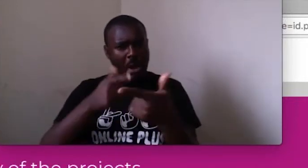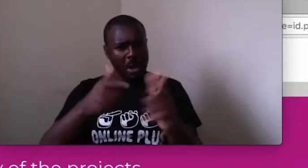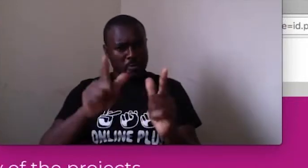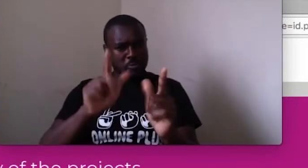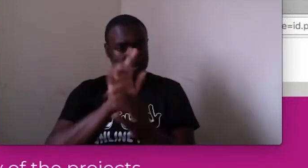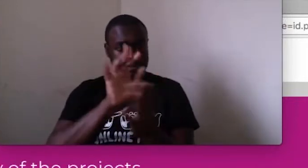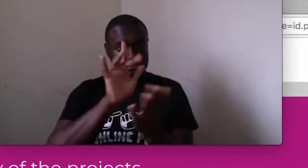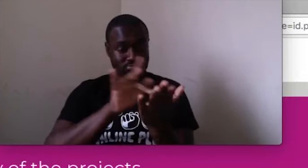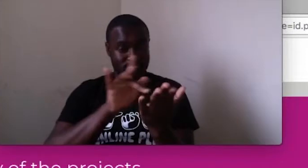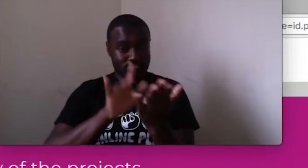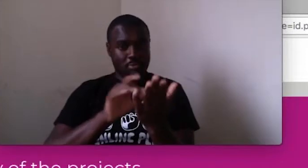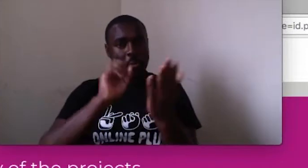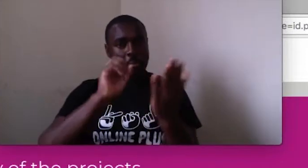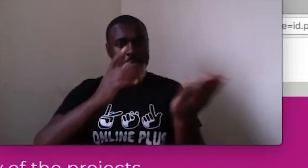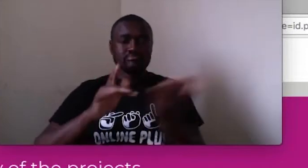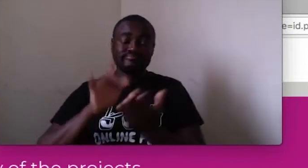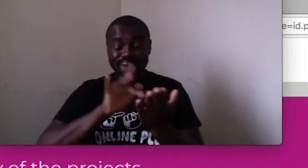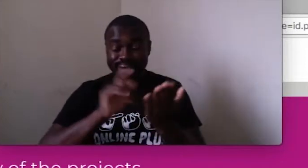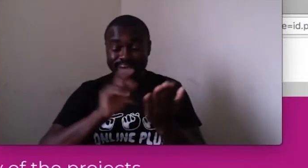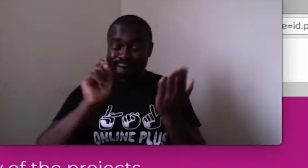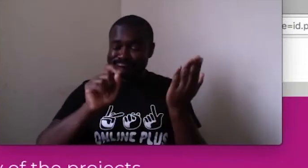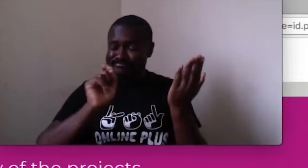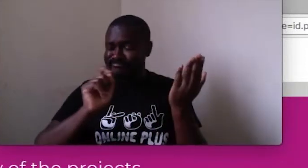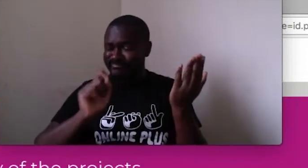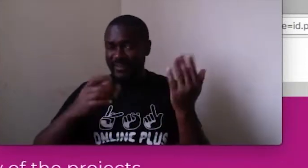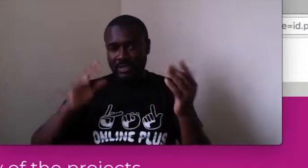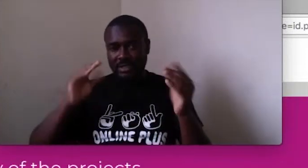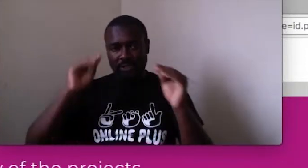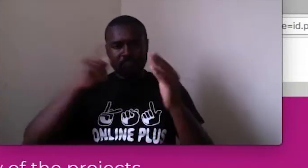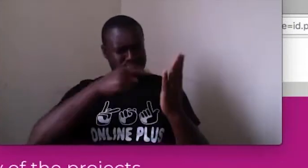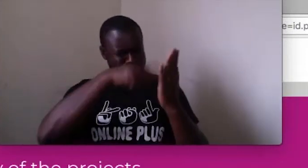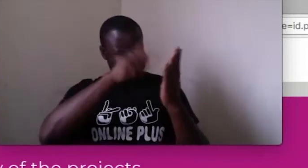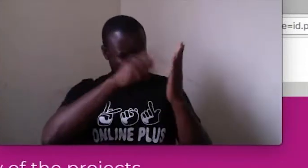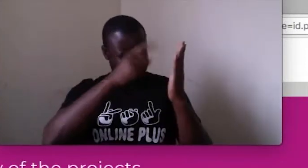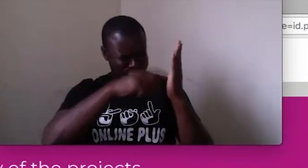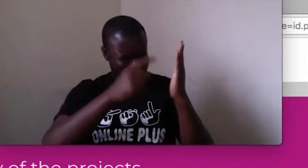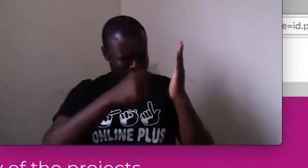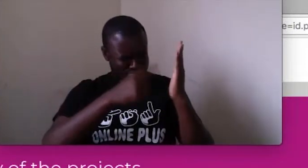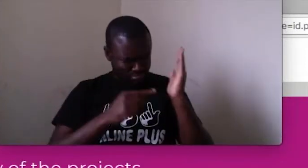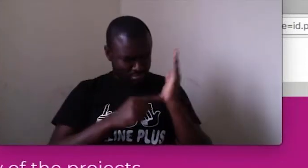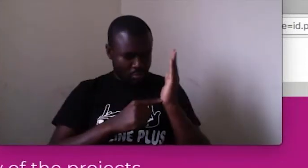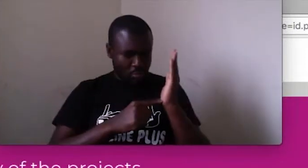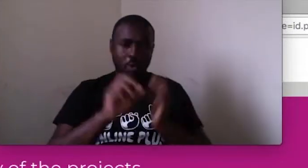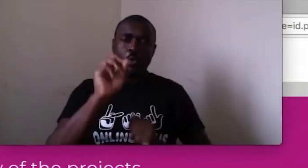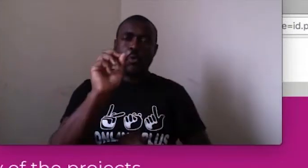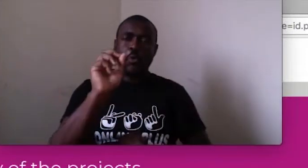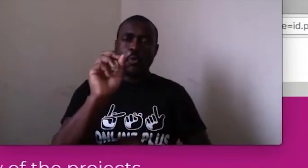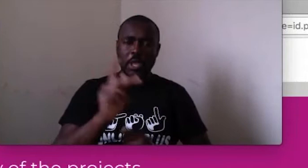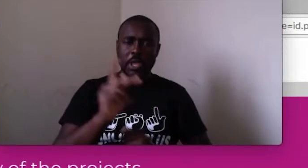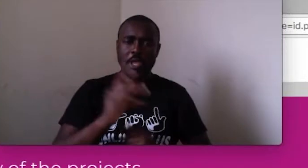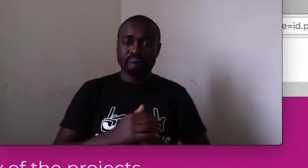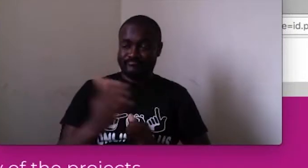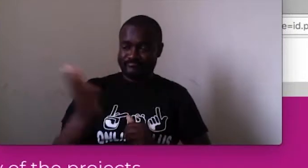they ask me if I want to use the technical writing or and when I did that